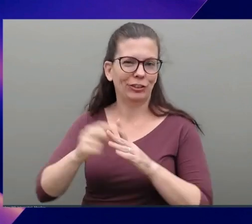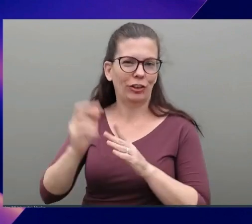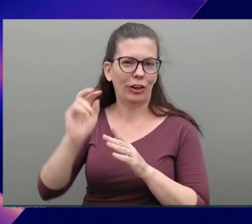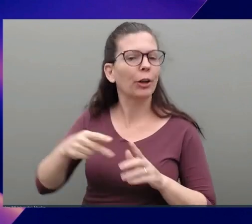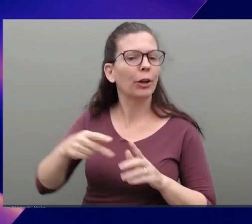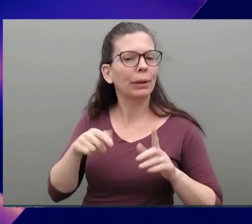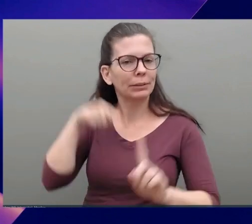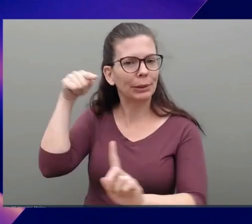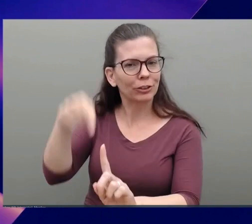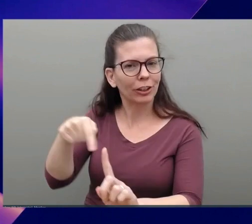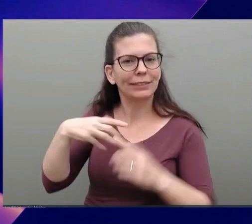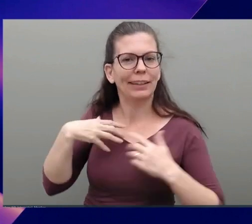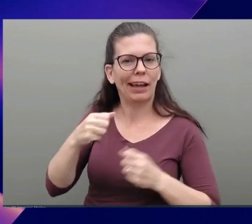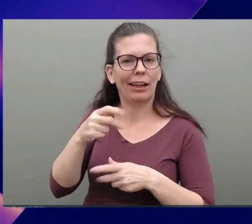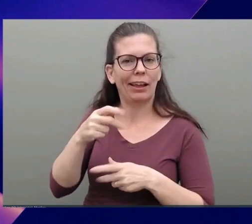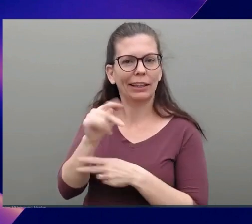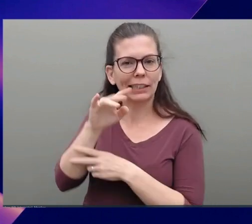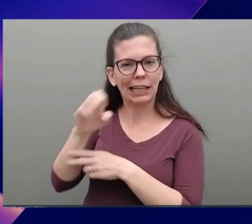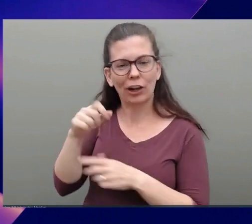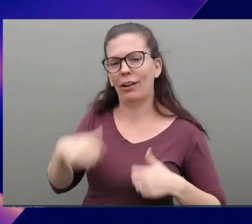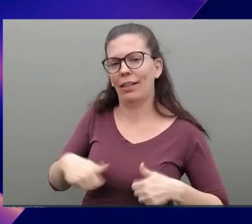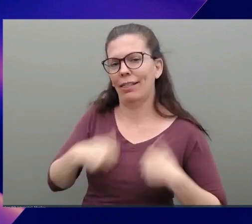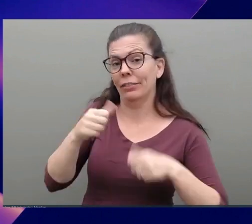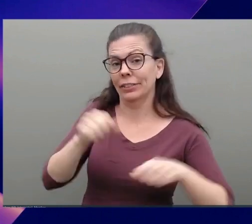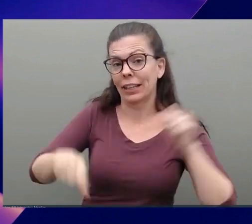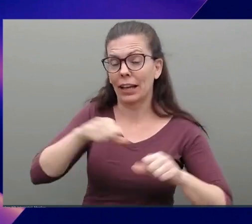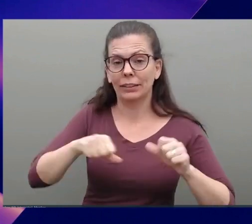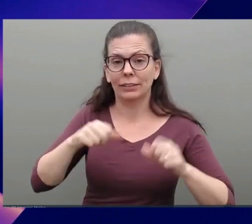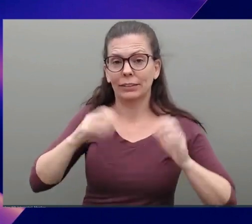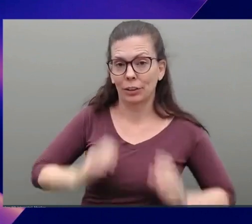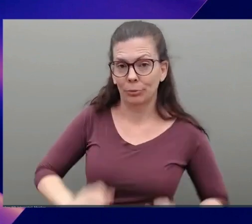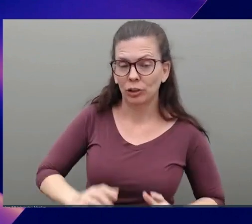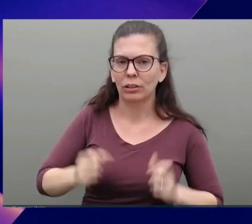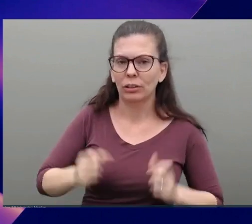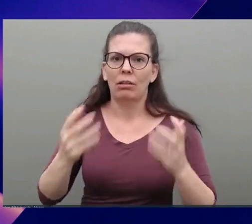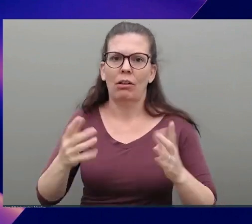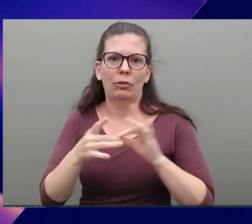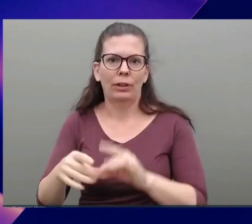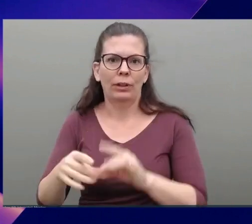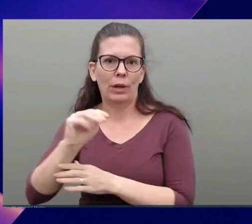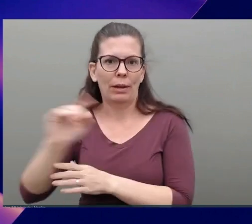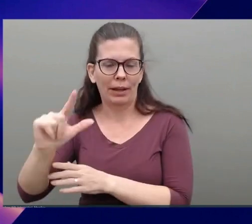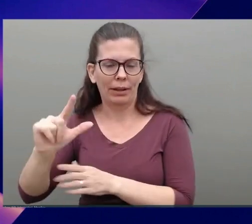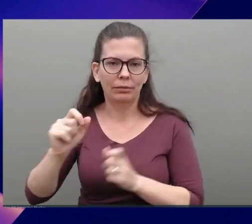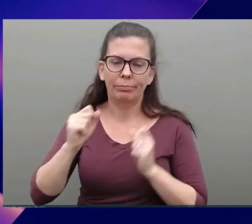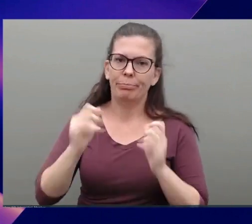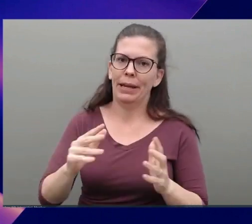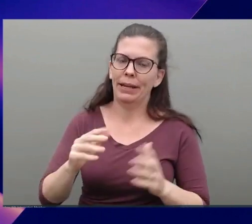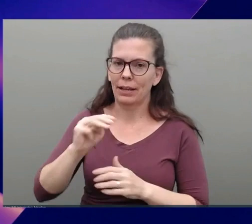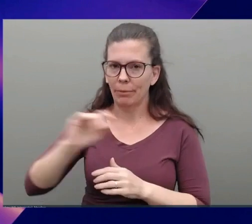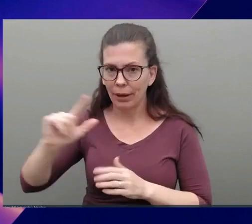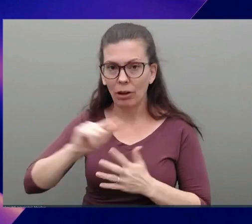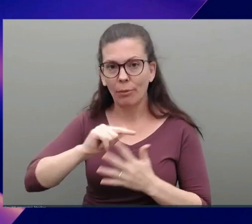who are doing a lot of things in ML. They're building out MLOps pipelines left and right. If we take a step back, we think about kind of,